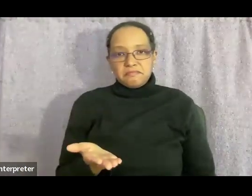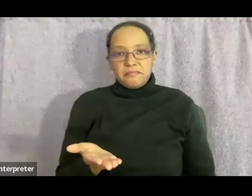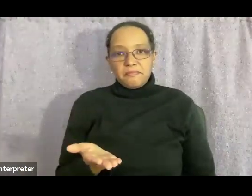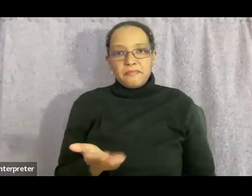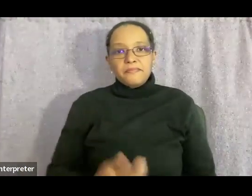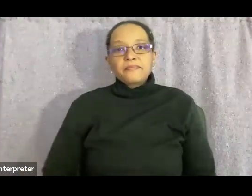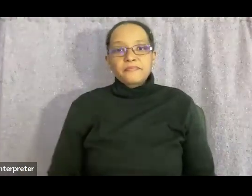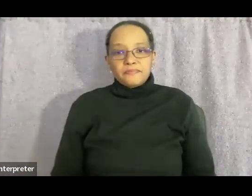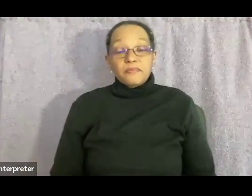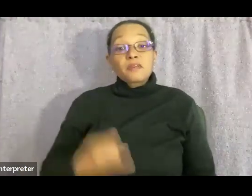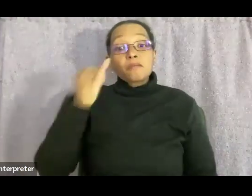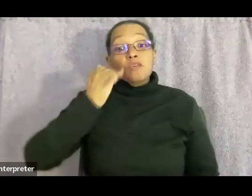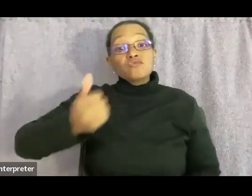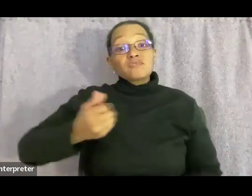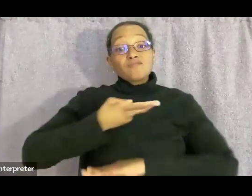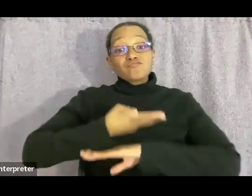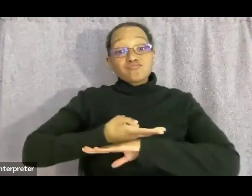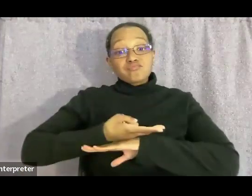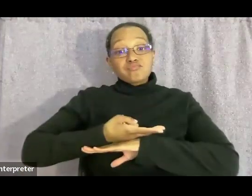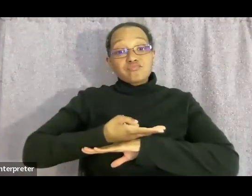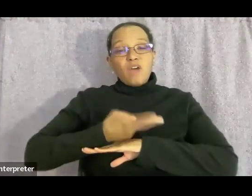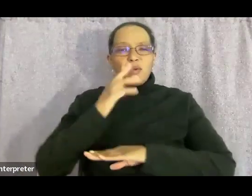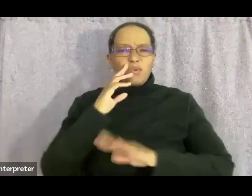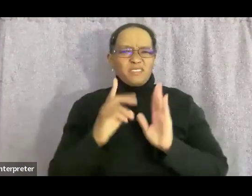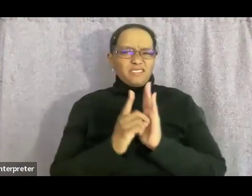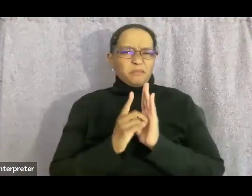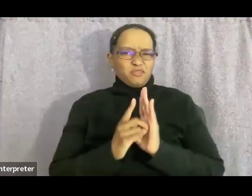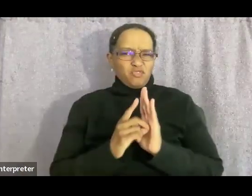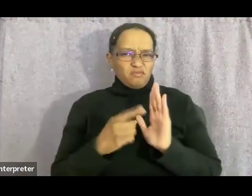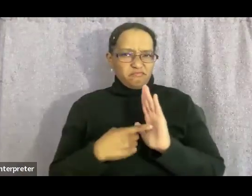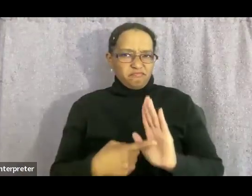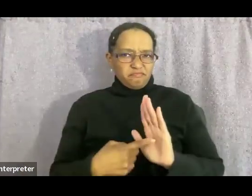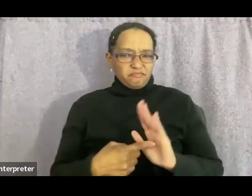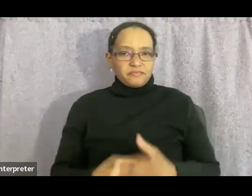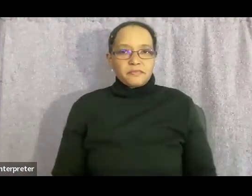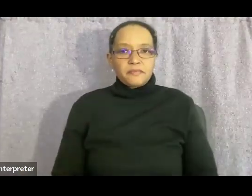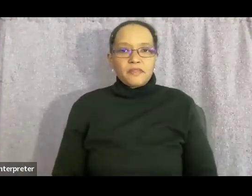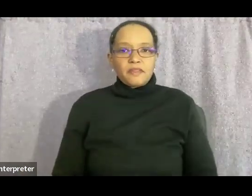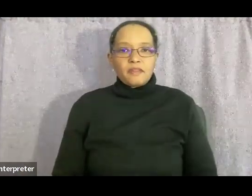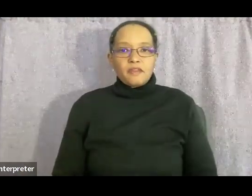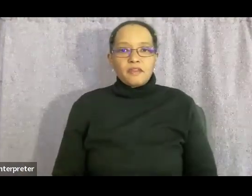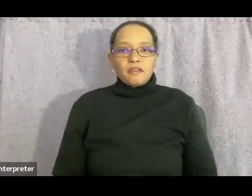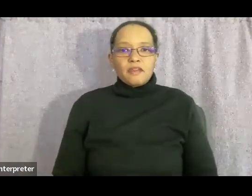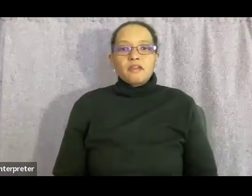If you are laying down, I'm turning for demo, then your option is this is the floor or whatever.